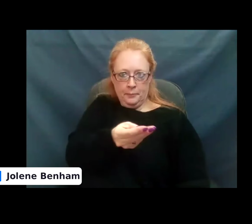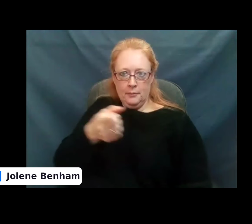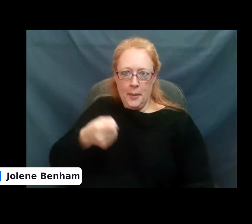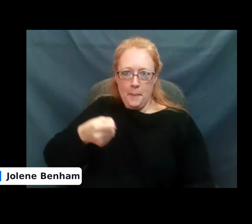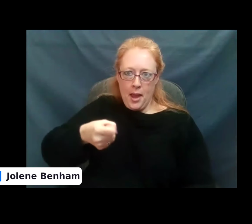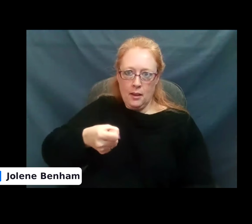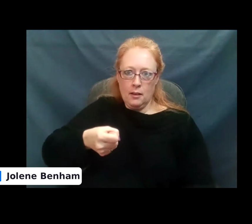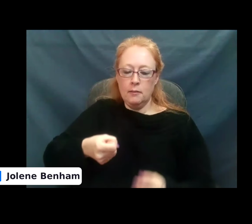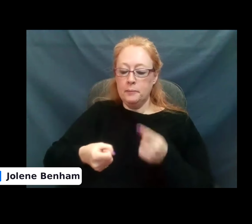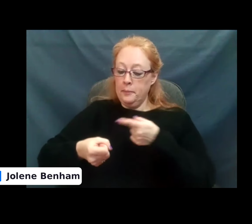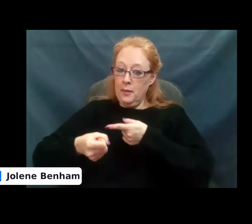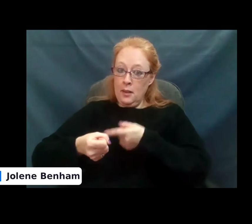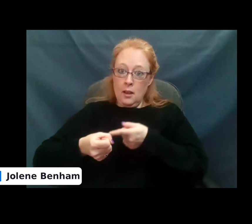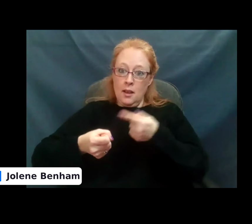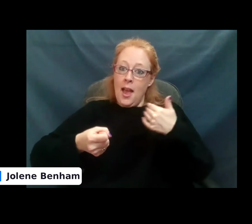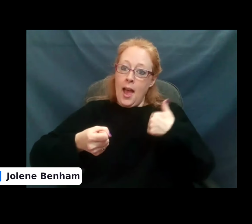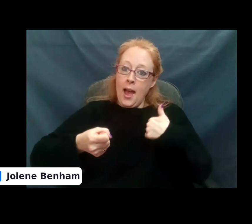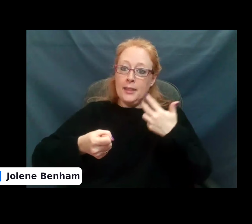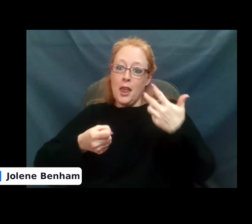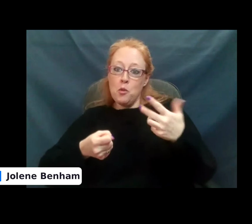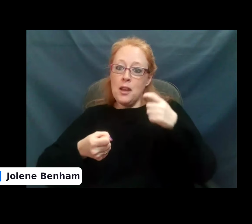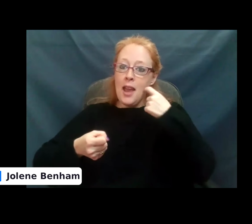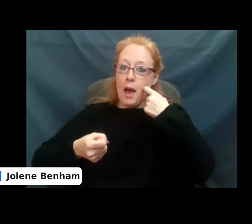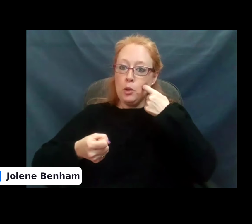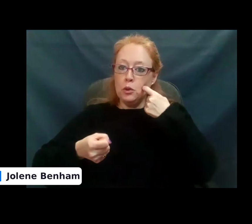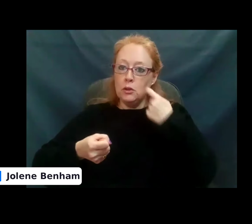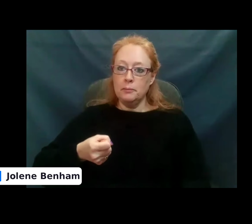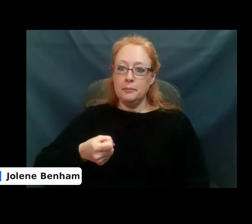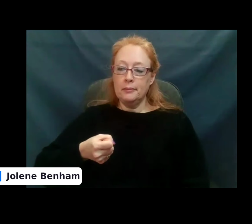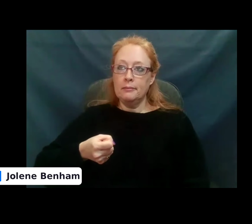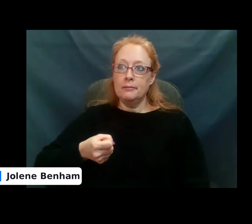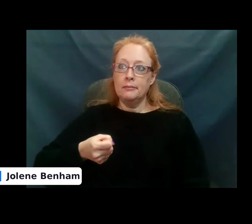Then I hand it to the player who is the sheriff.